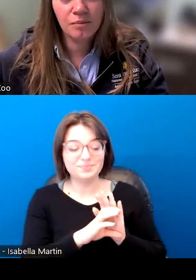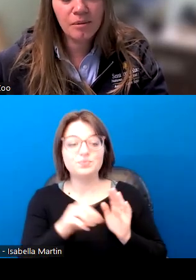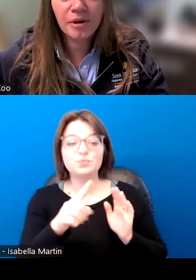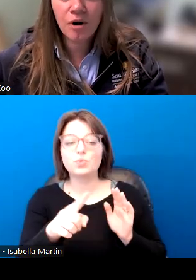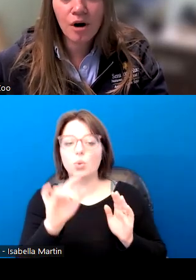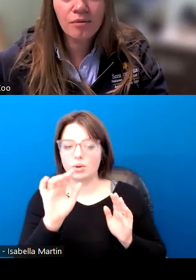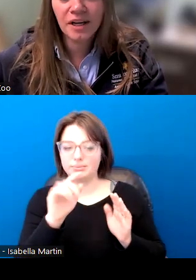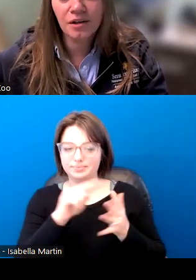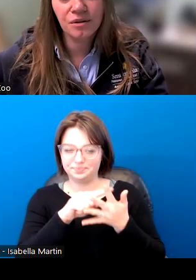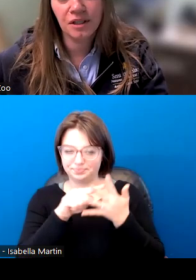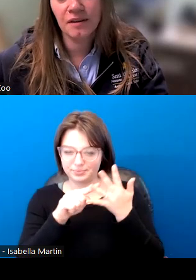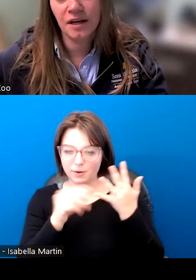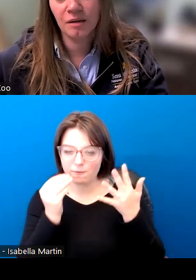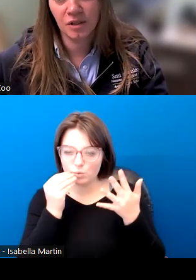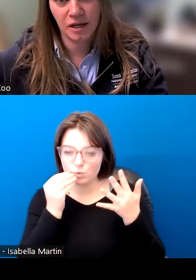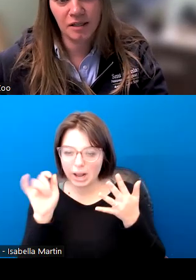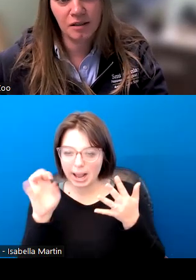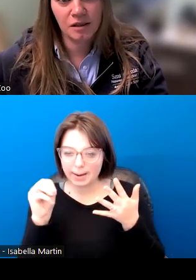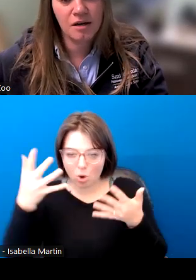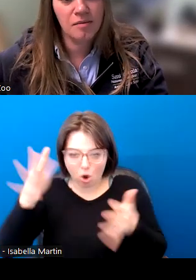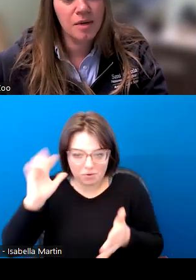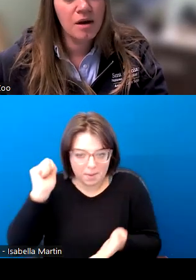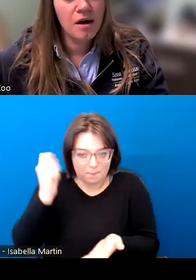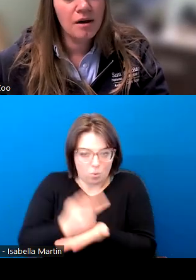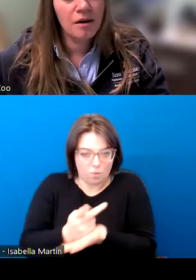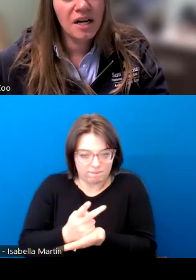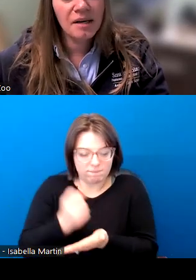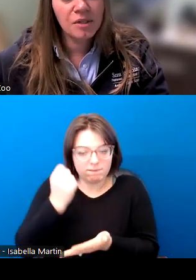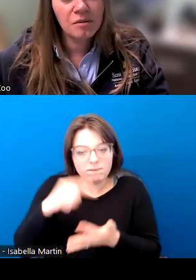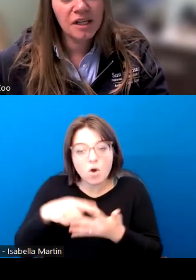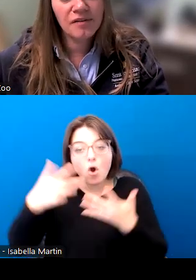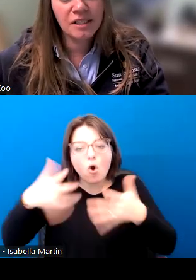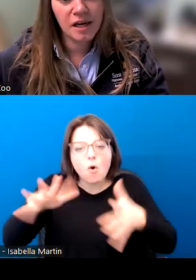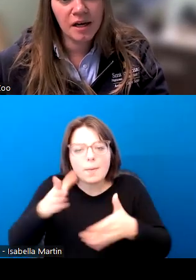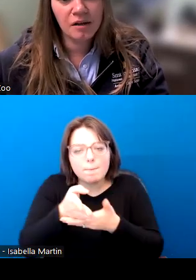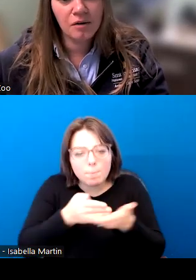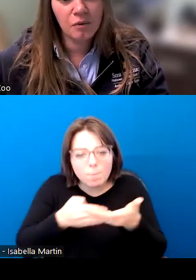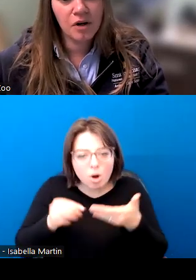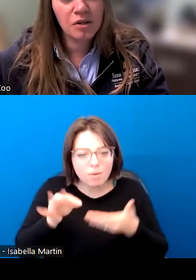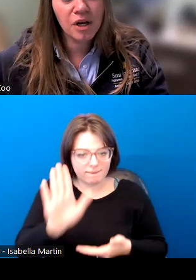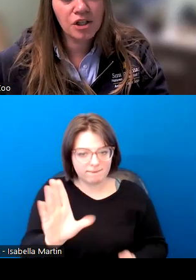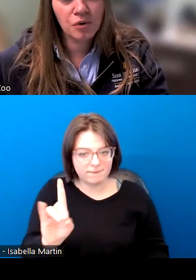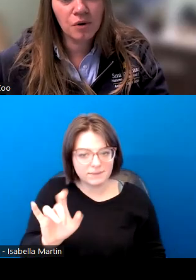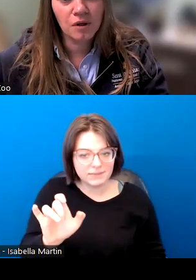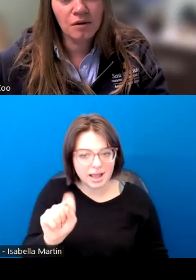probably are already included in that animal's diet. Um then on any given day we also make sure